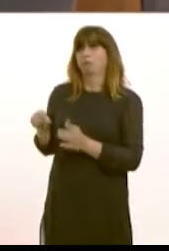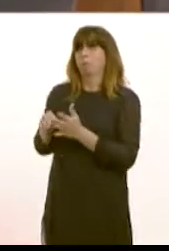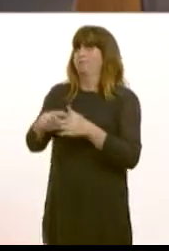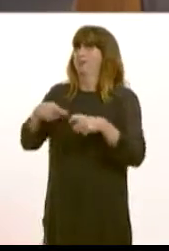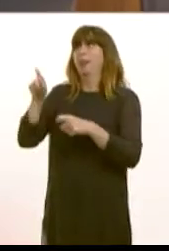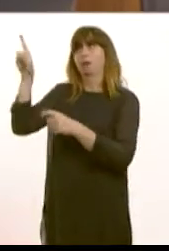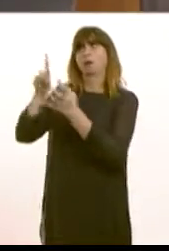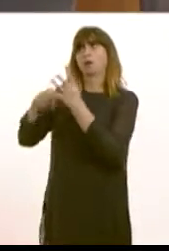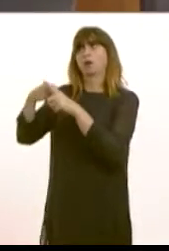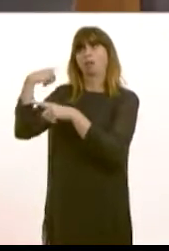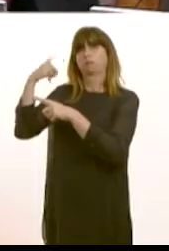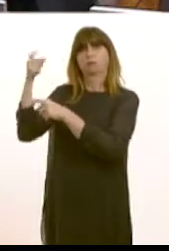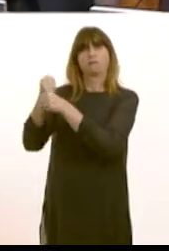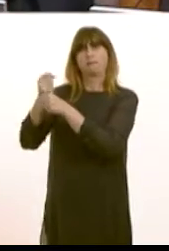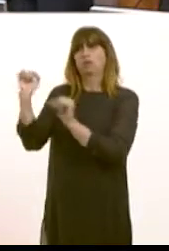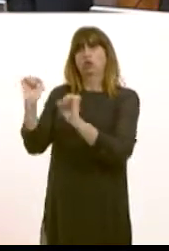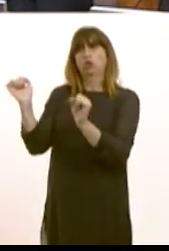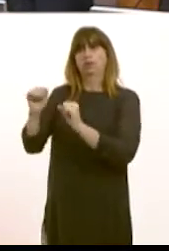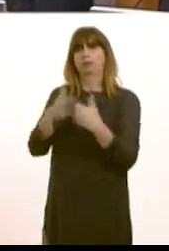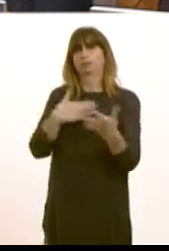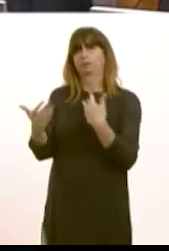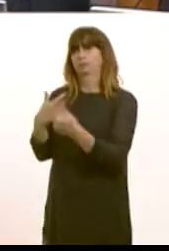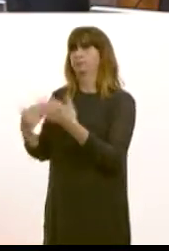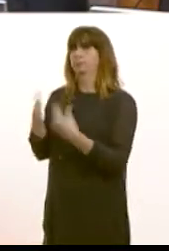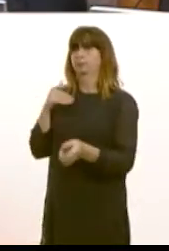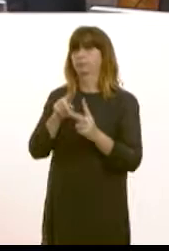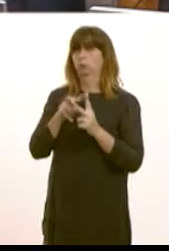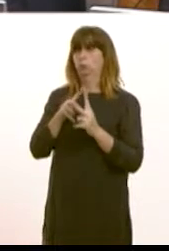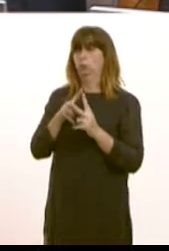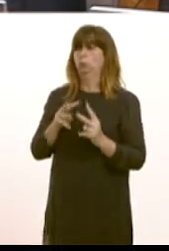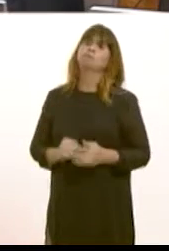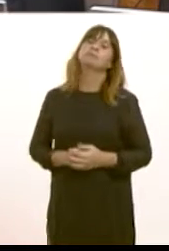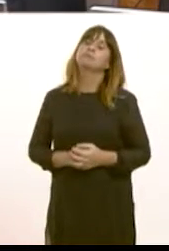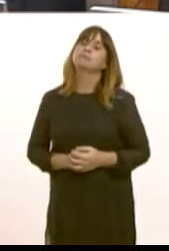David Rees: First Minister, thank you for that answer, and we are seeing Welsh Government